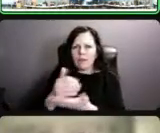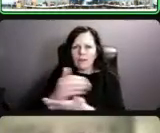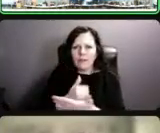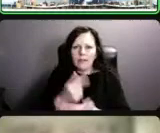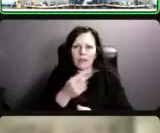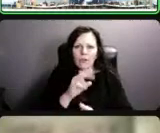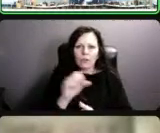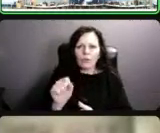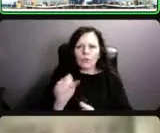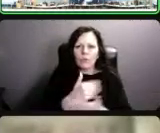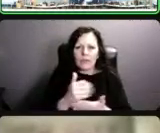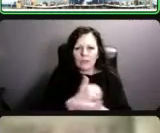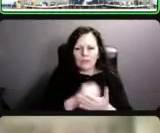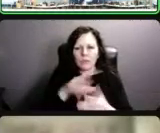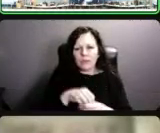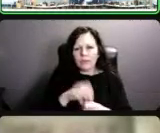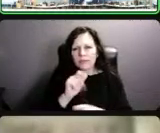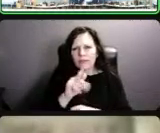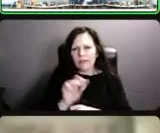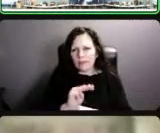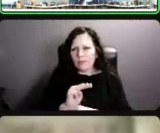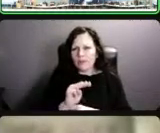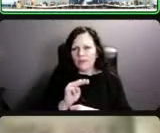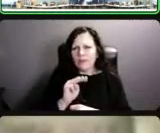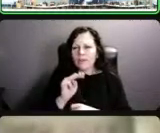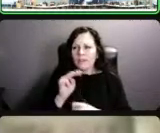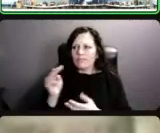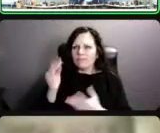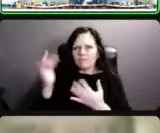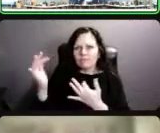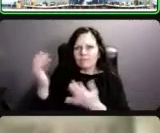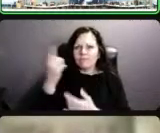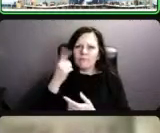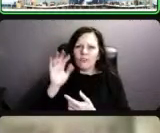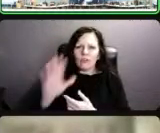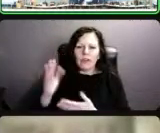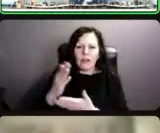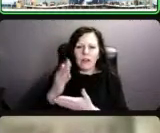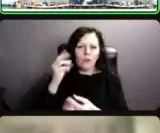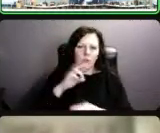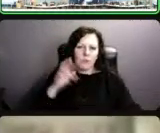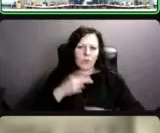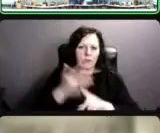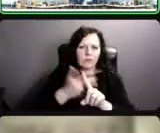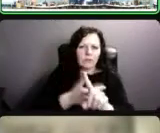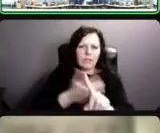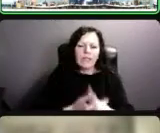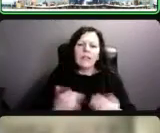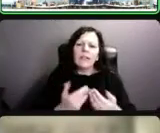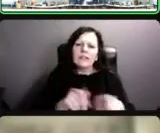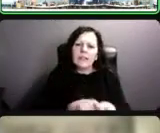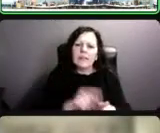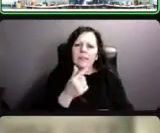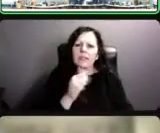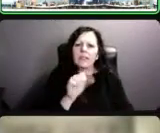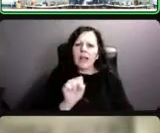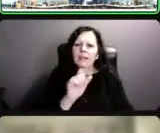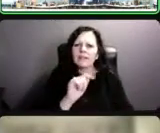BASED ON THE ACTUAL TAX THEY'RE COLLECTING GROSS WAGES IN